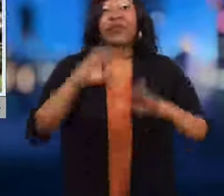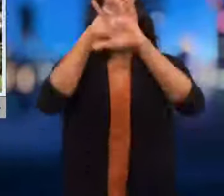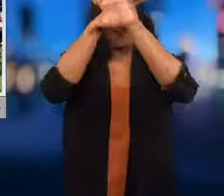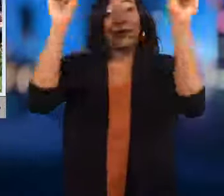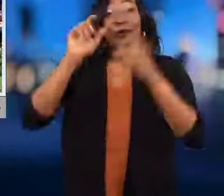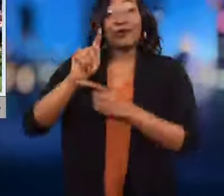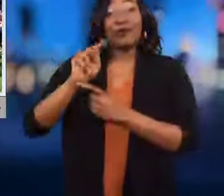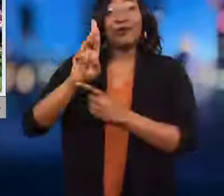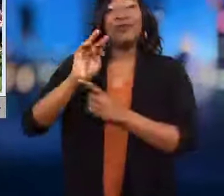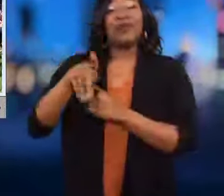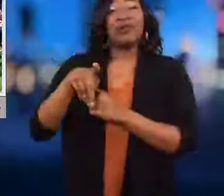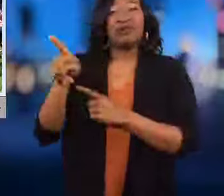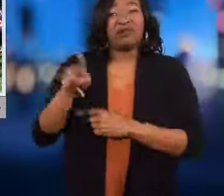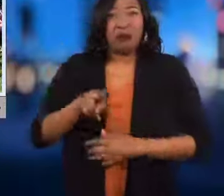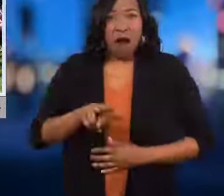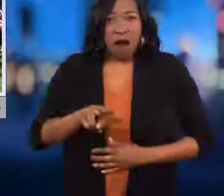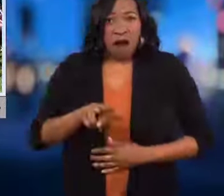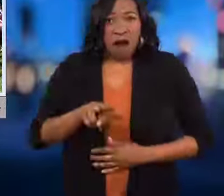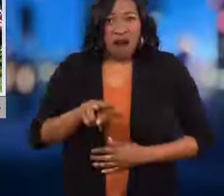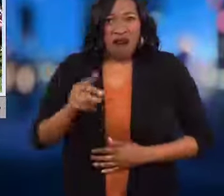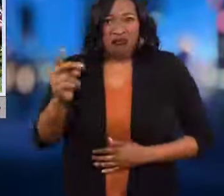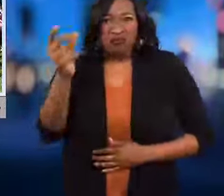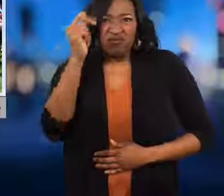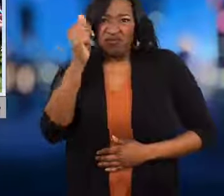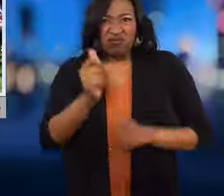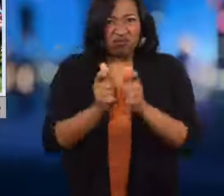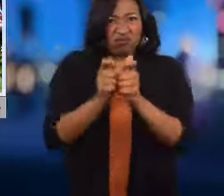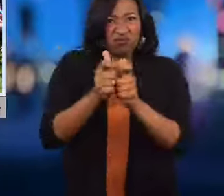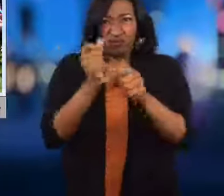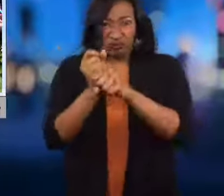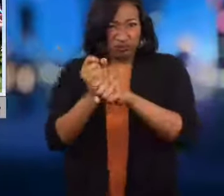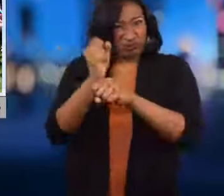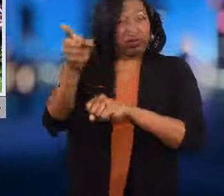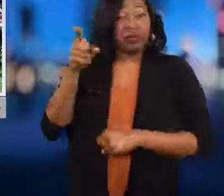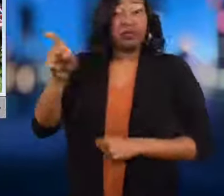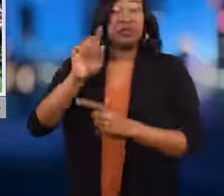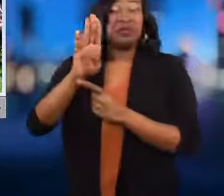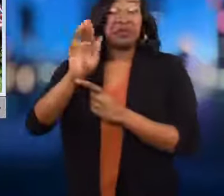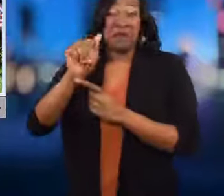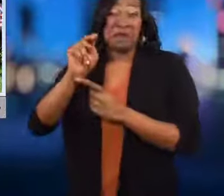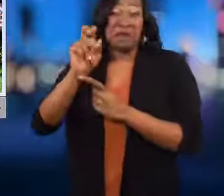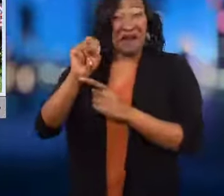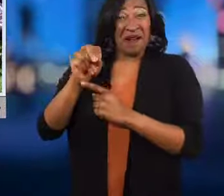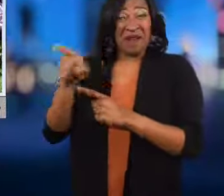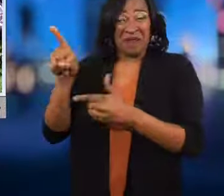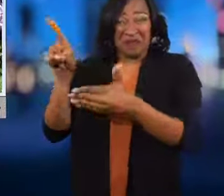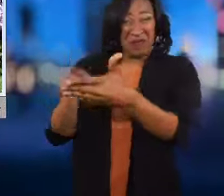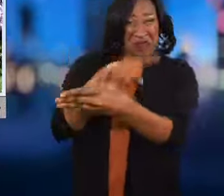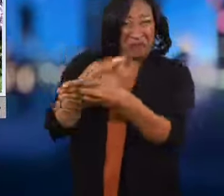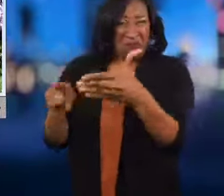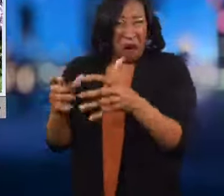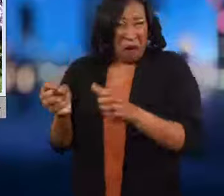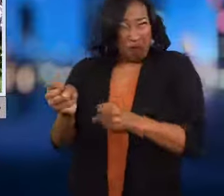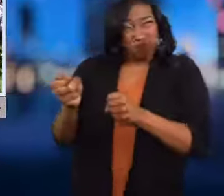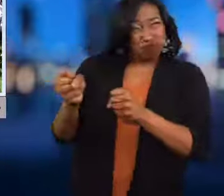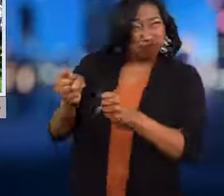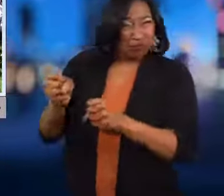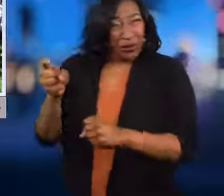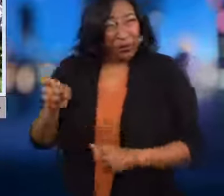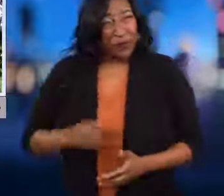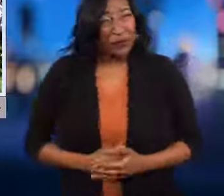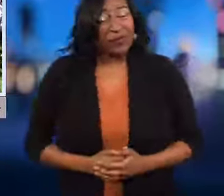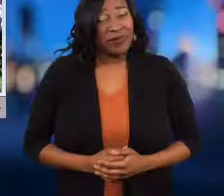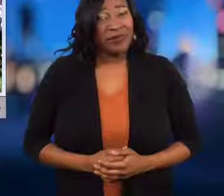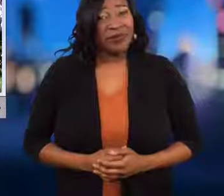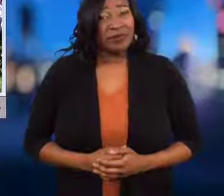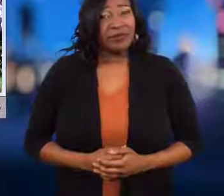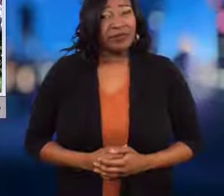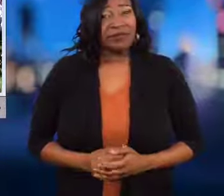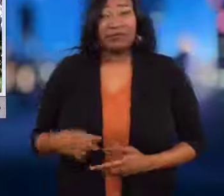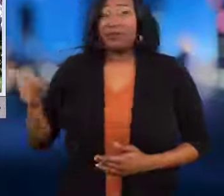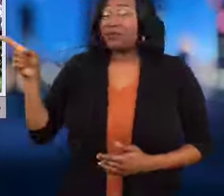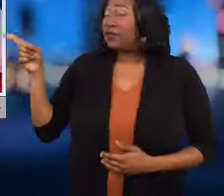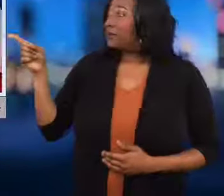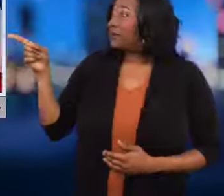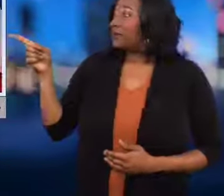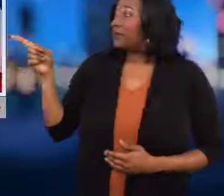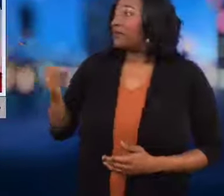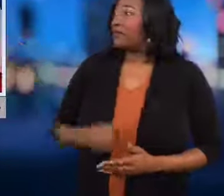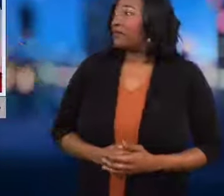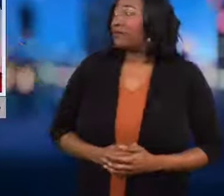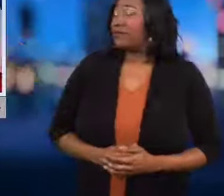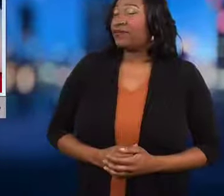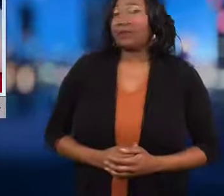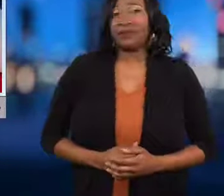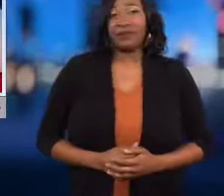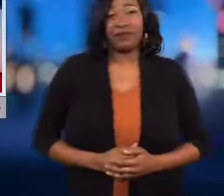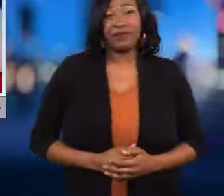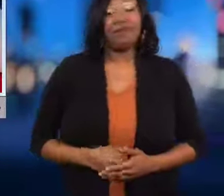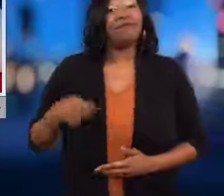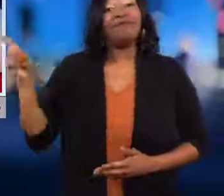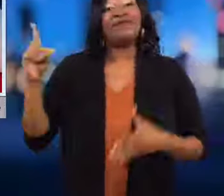President Trump immediately released a blistering statement slamming Bannon.